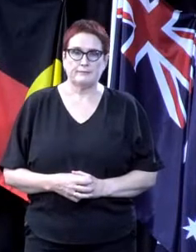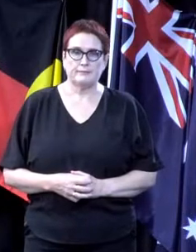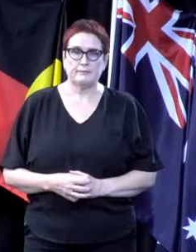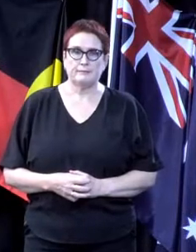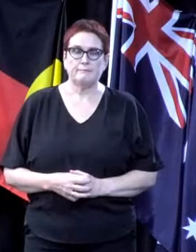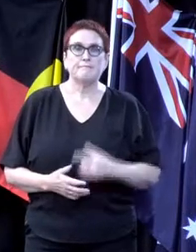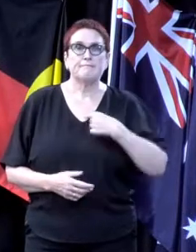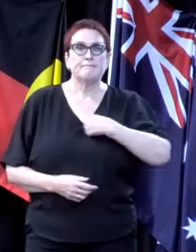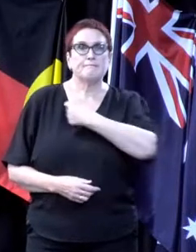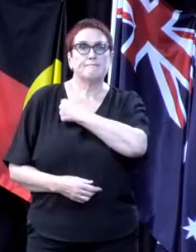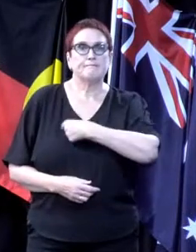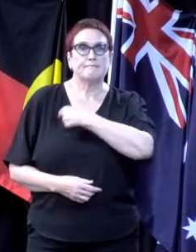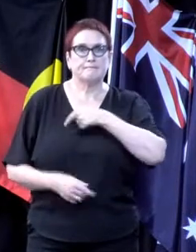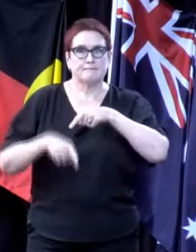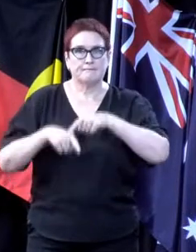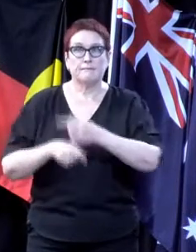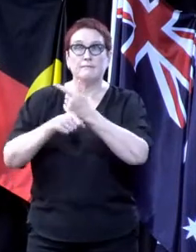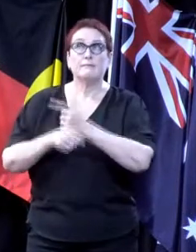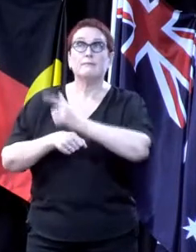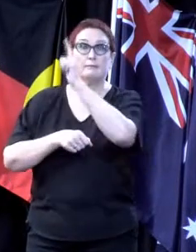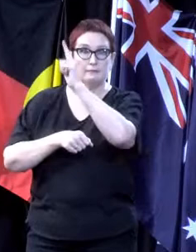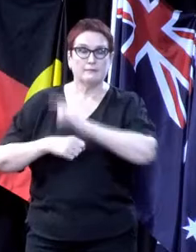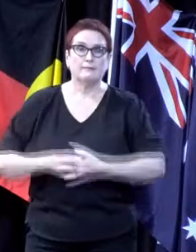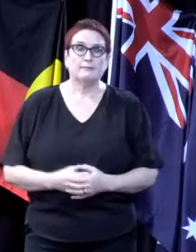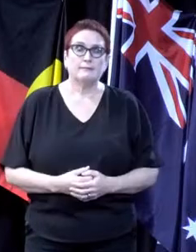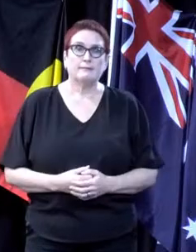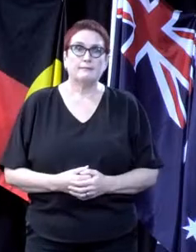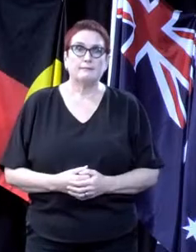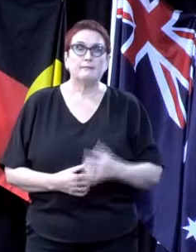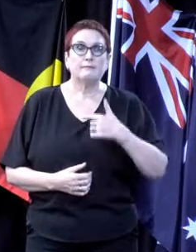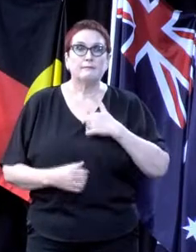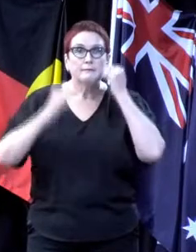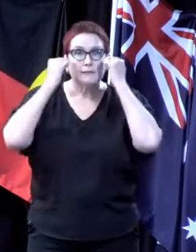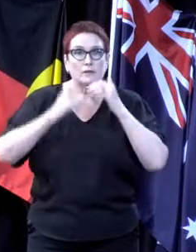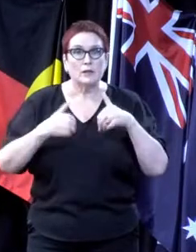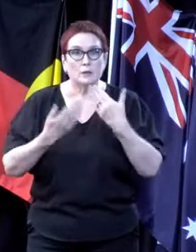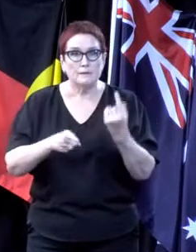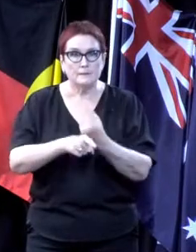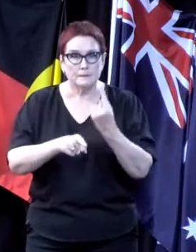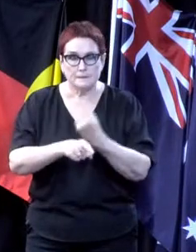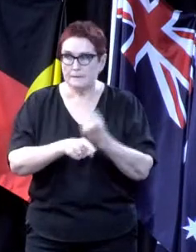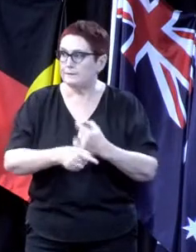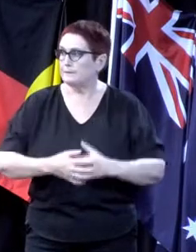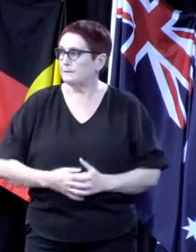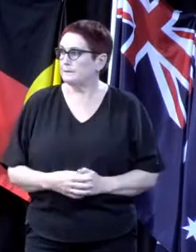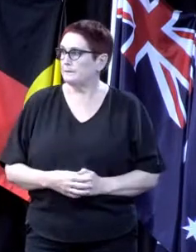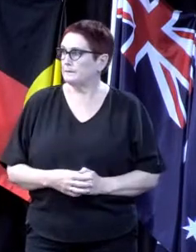I swear by Almighty God - MS KAUPPILA: (REPEATS) That the evidence I shall give - (REPEATS)